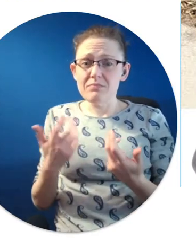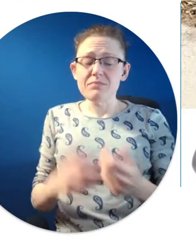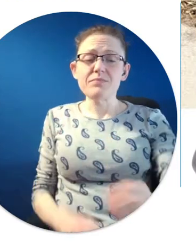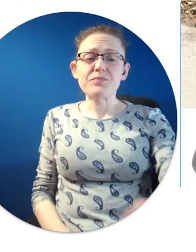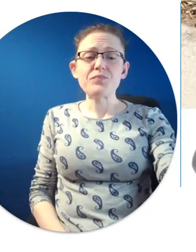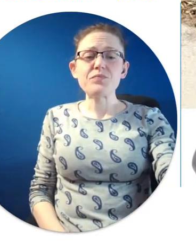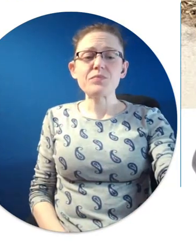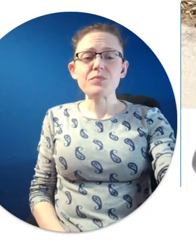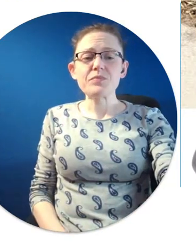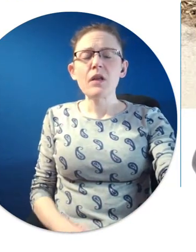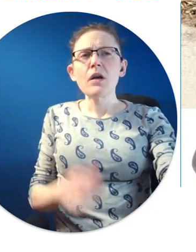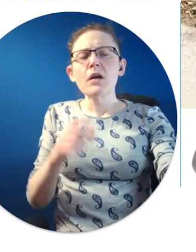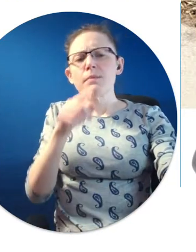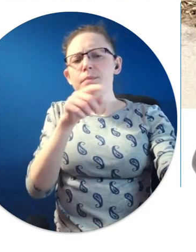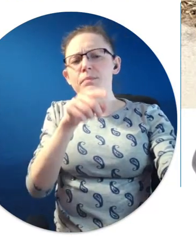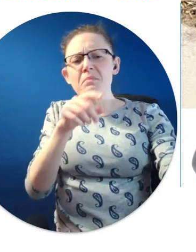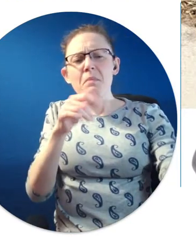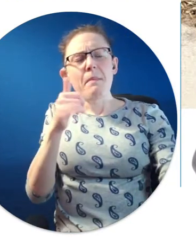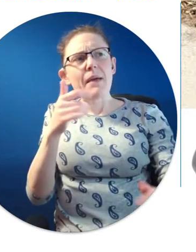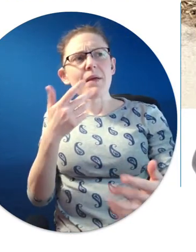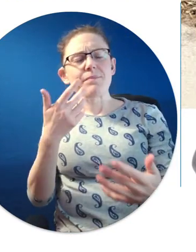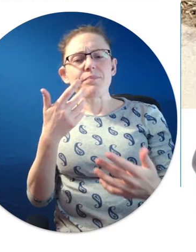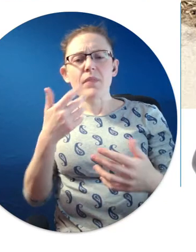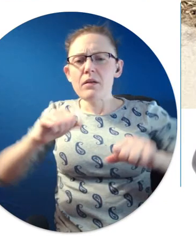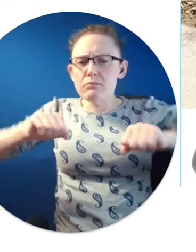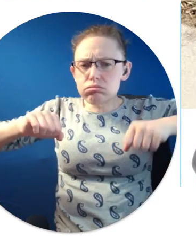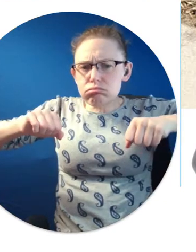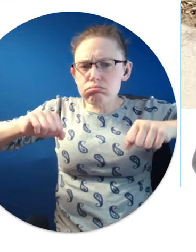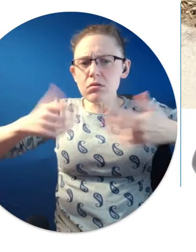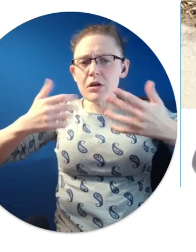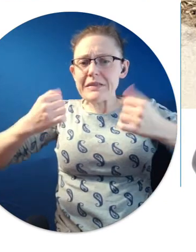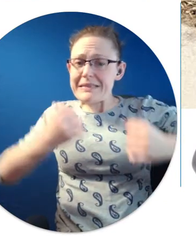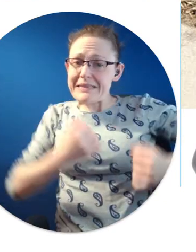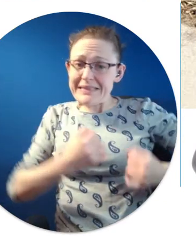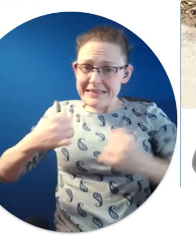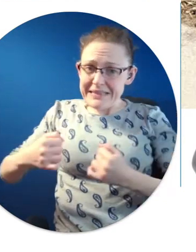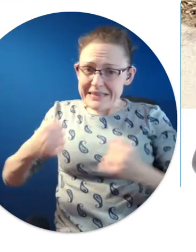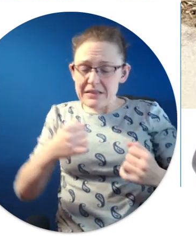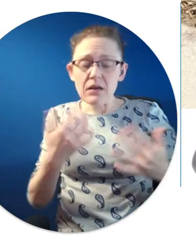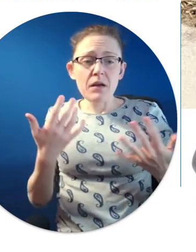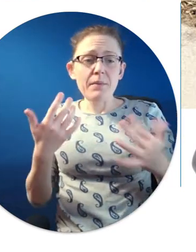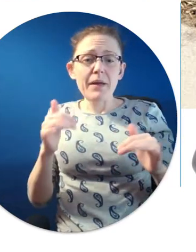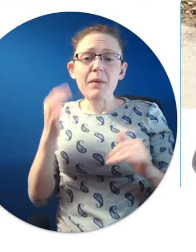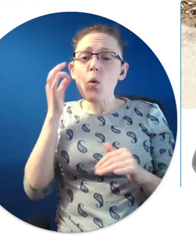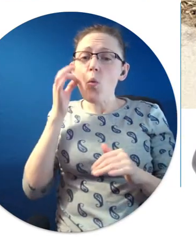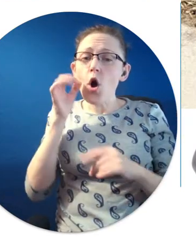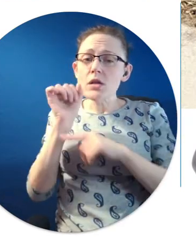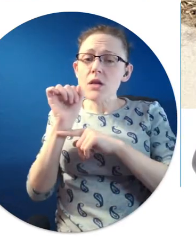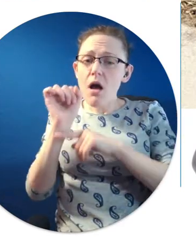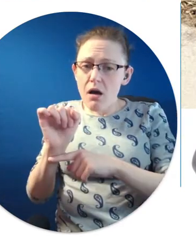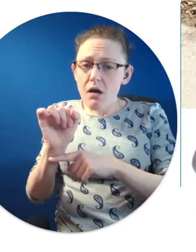You can get those for skiing, motorbike and waterproof.